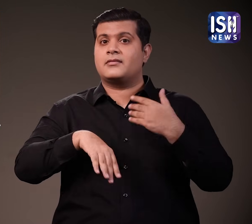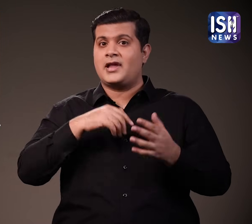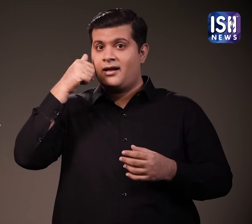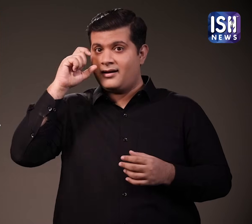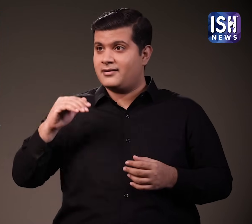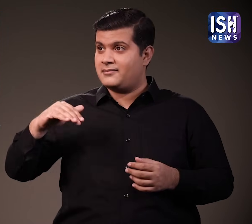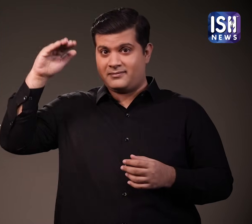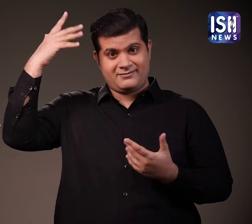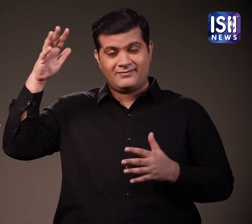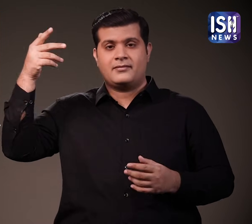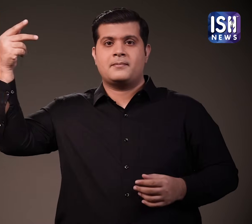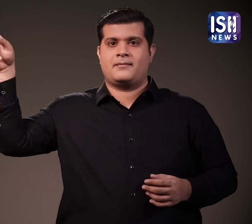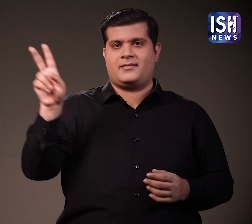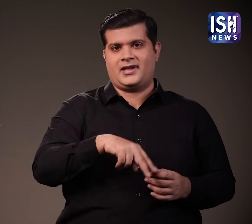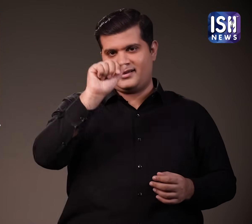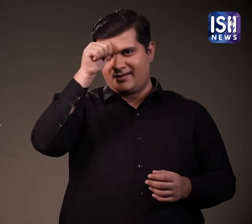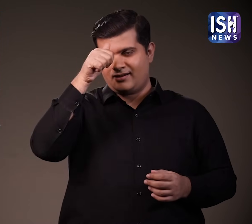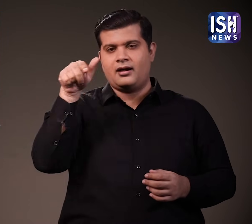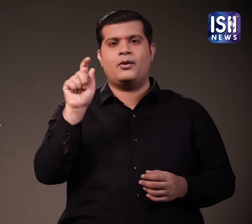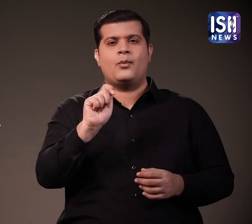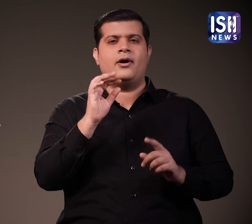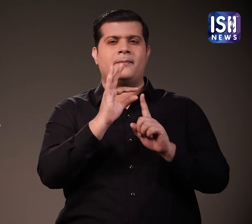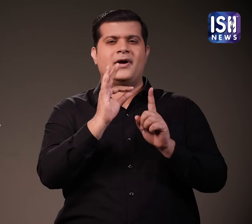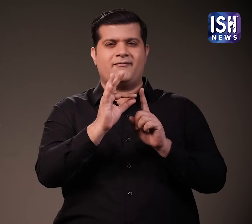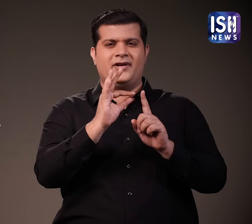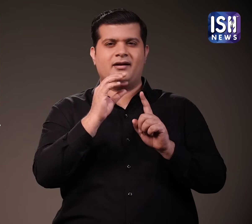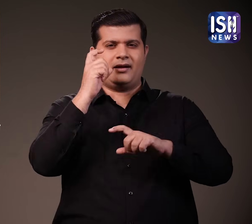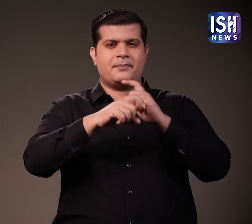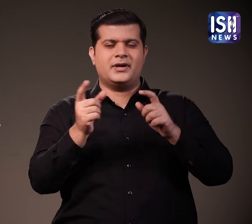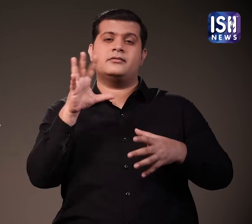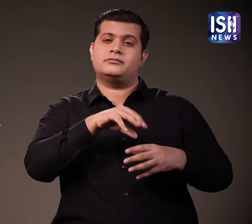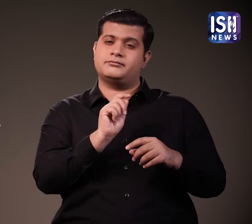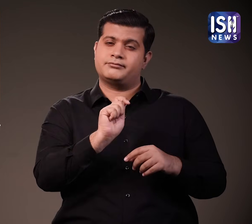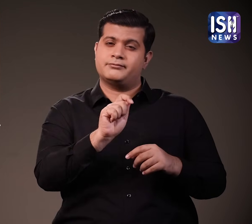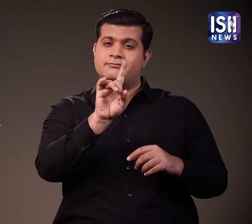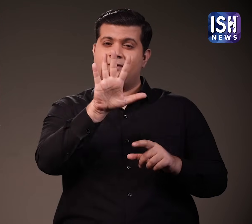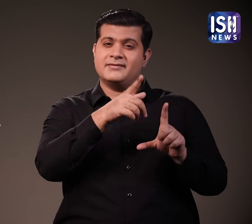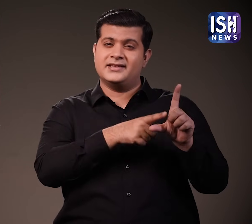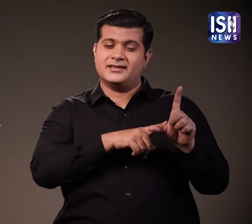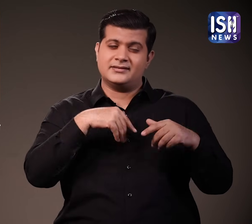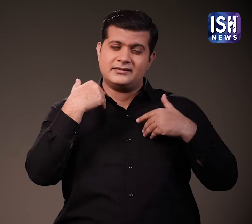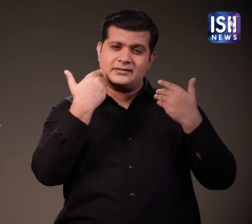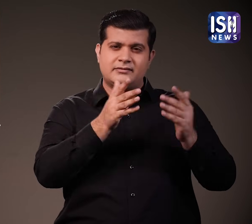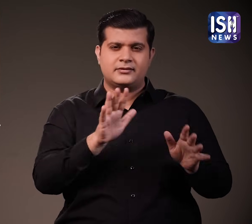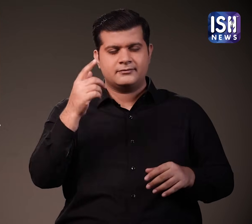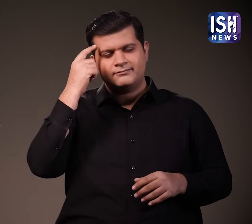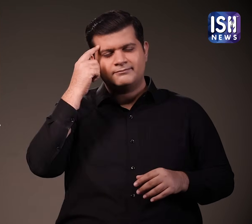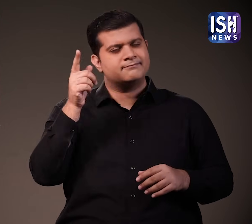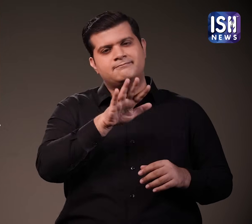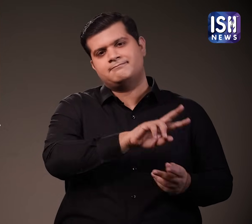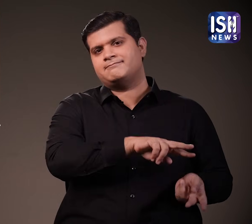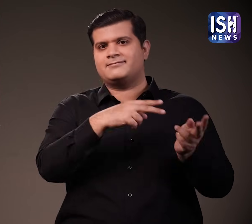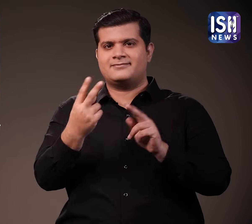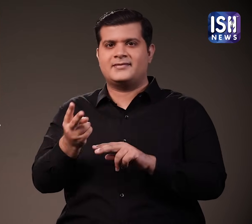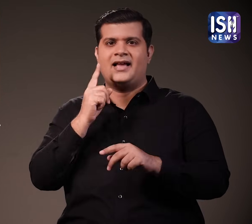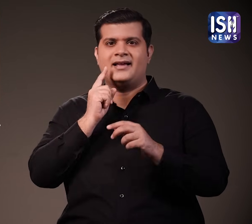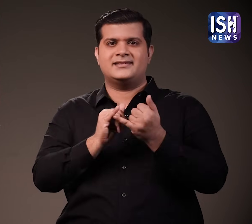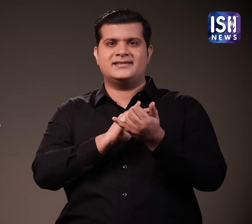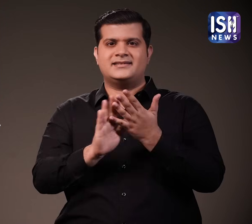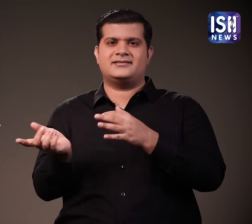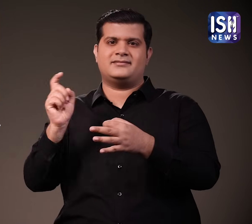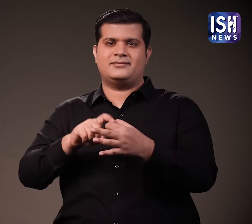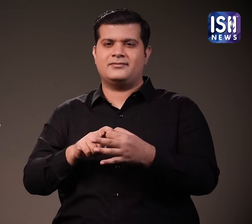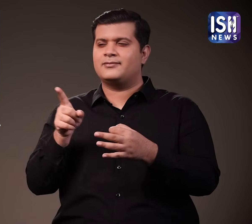After coming back to India he worked in a private firm for 15 years and then joined ISH.